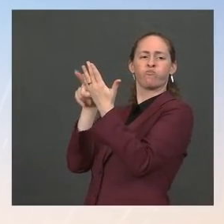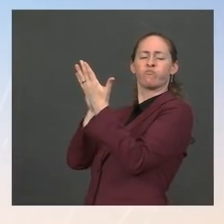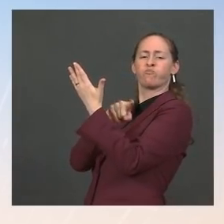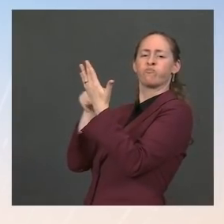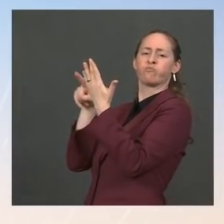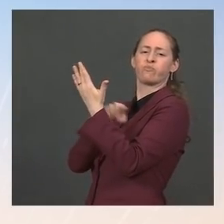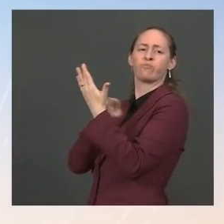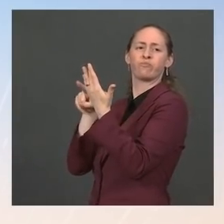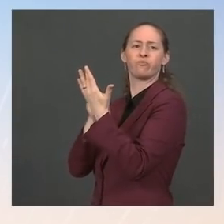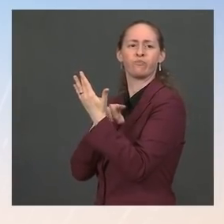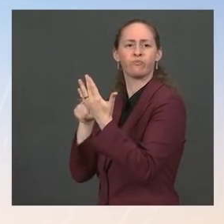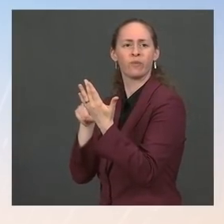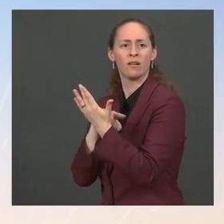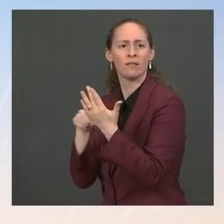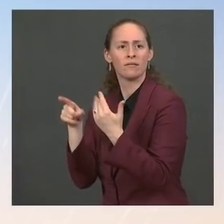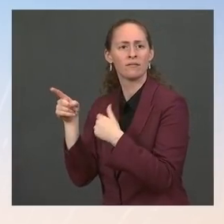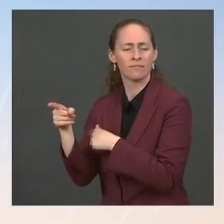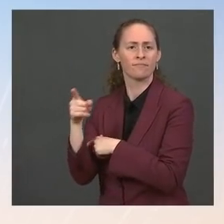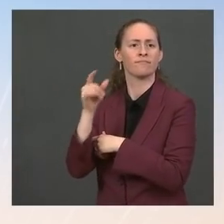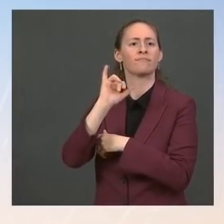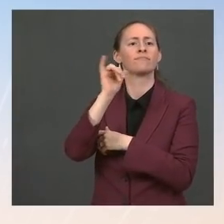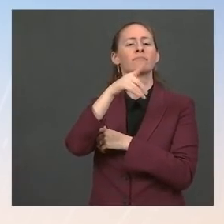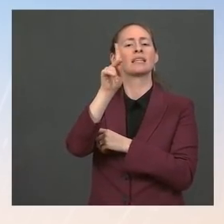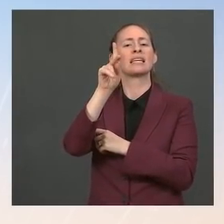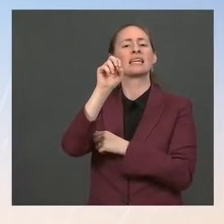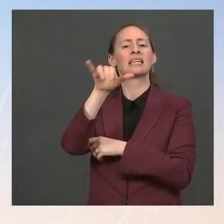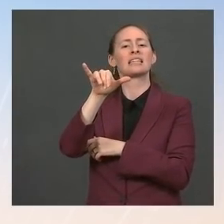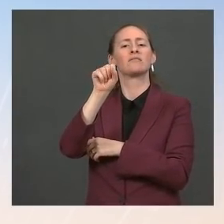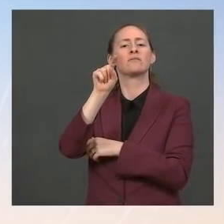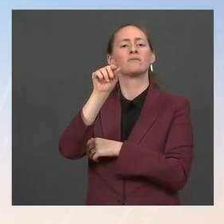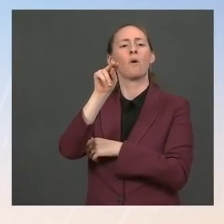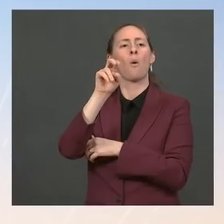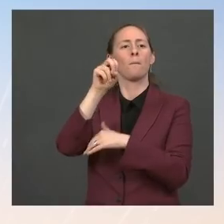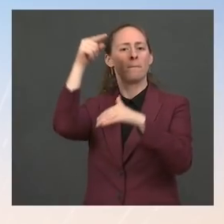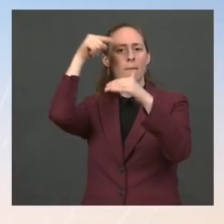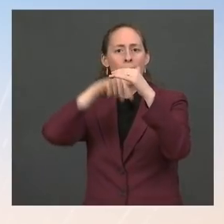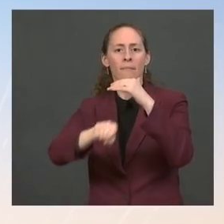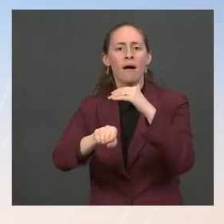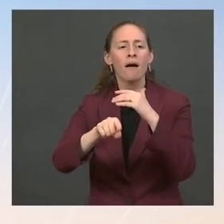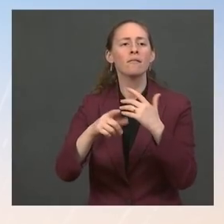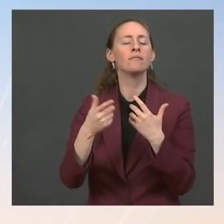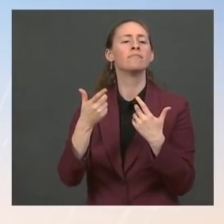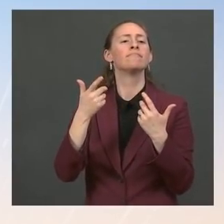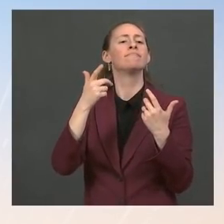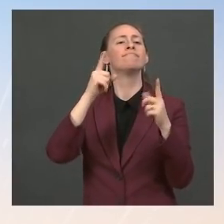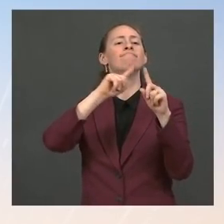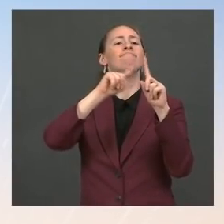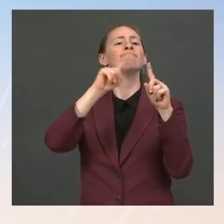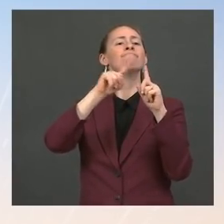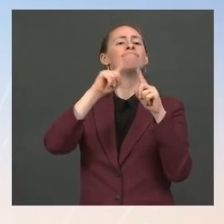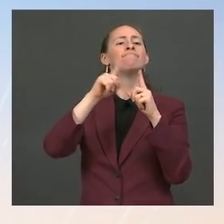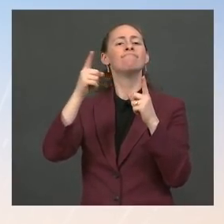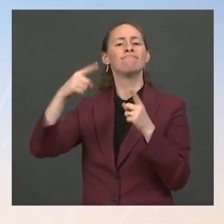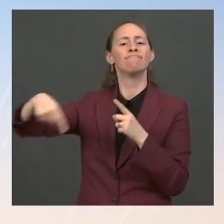new drilling leases on federal lands, saying that, sort of, the administration's policies writ large have contributed to the rise in gas prices.